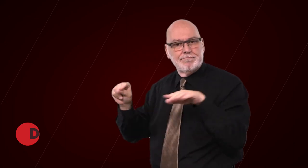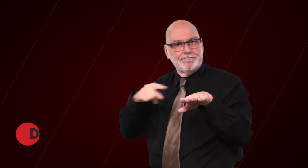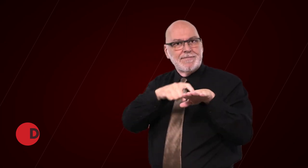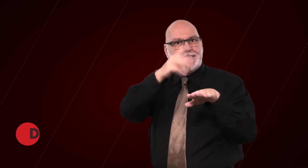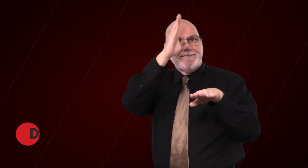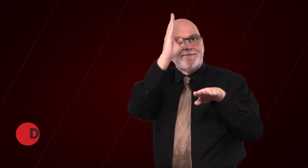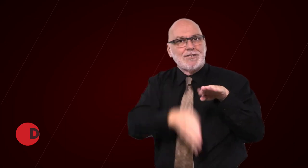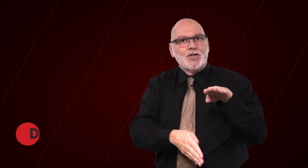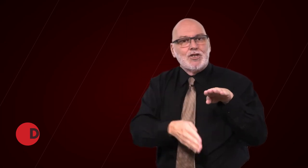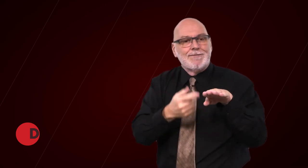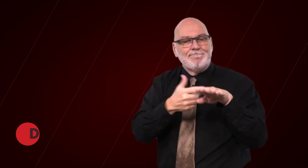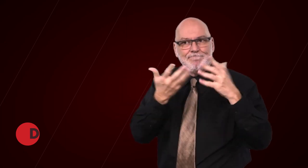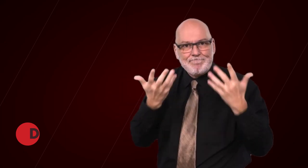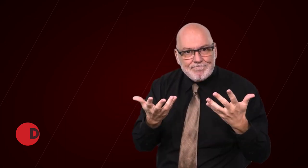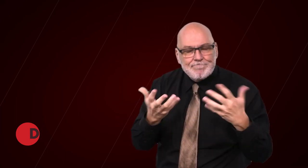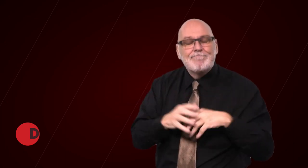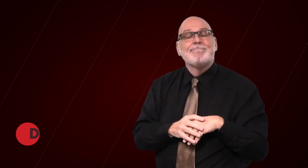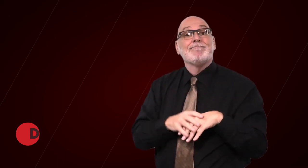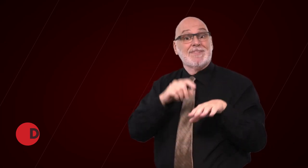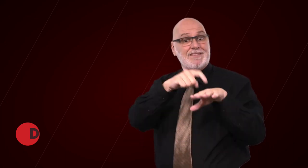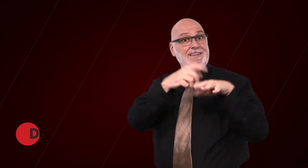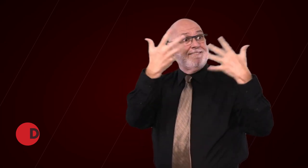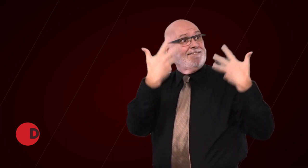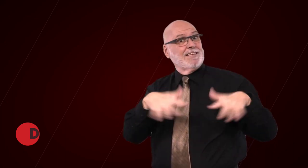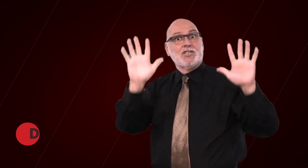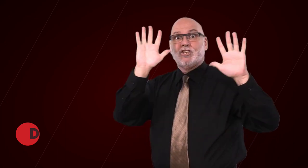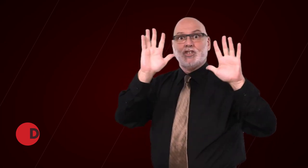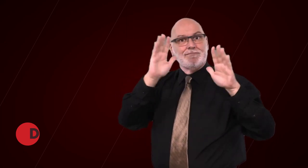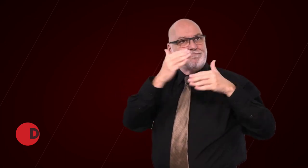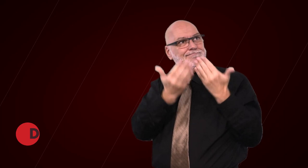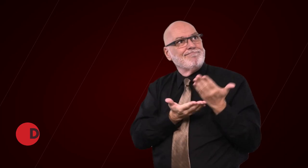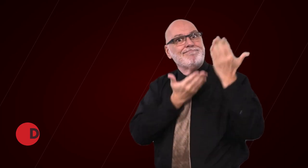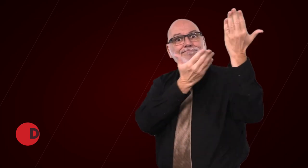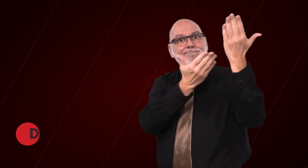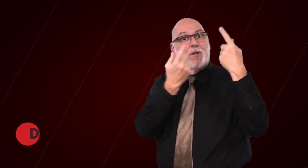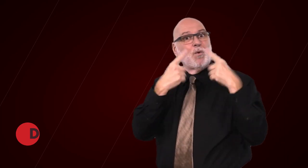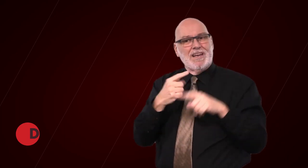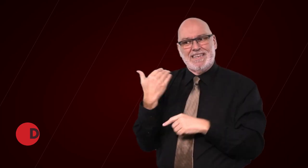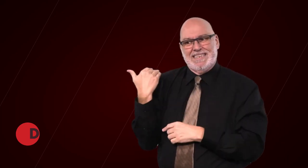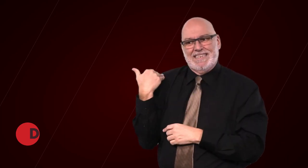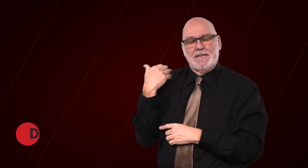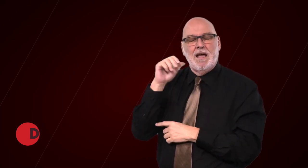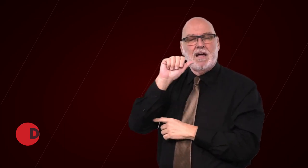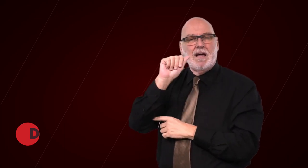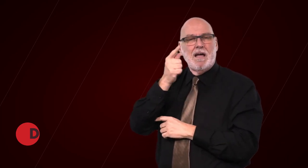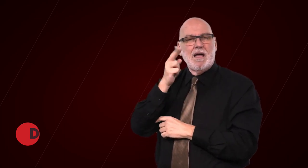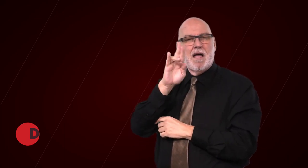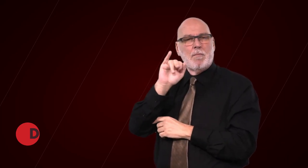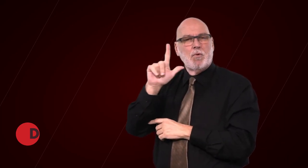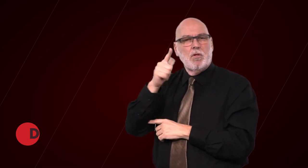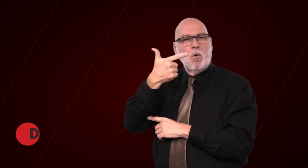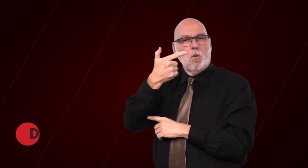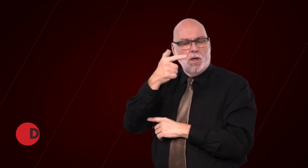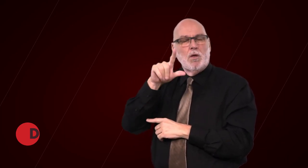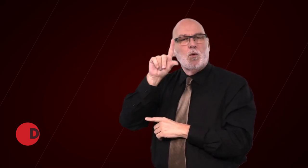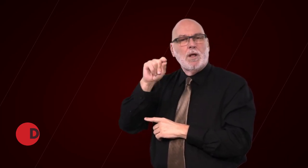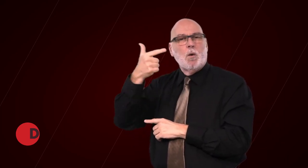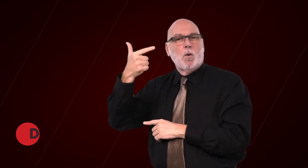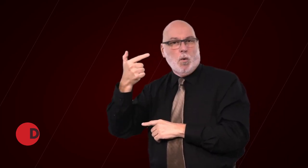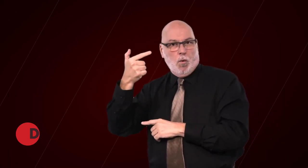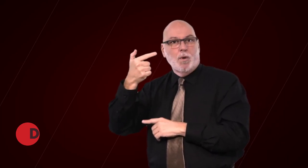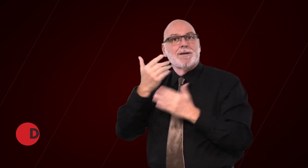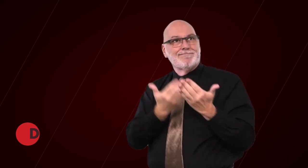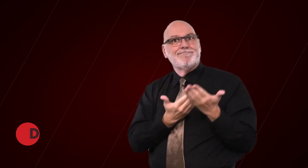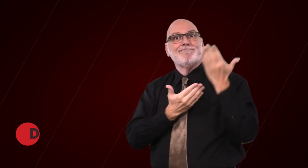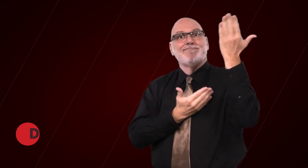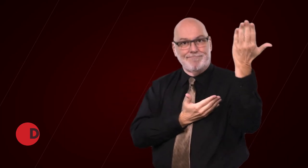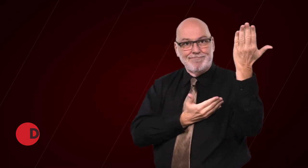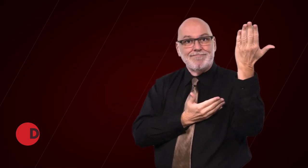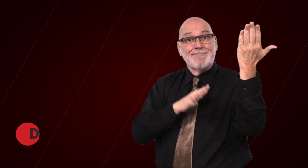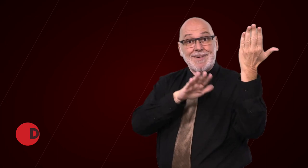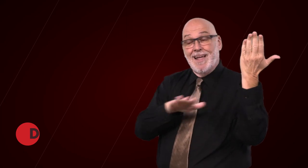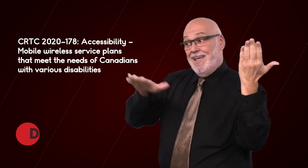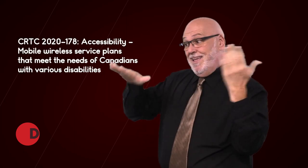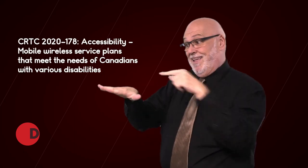Unfortunately the main proceeding was completed April 21, 2021 while